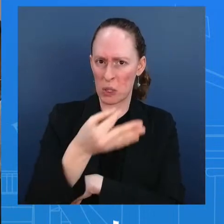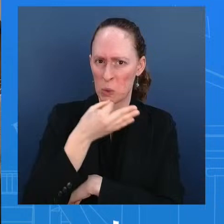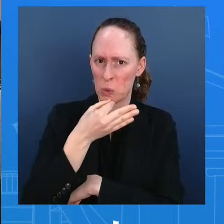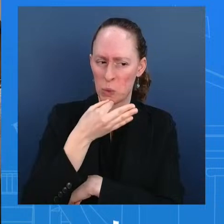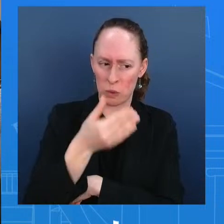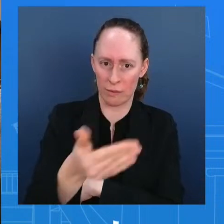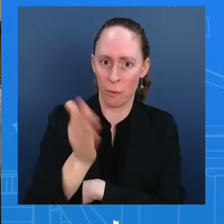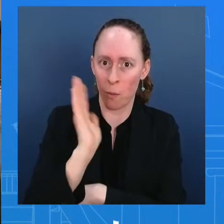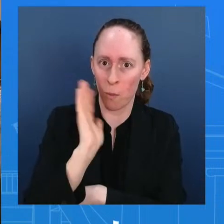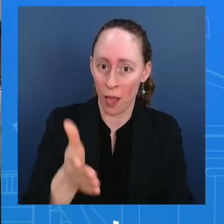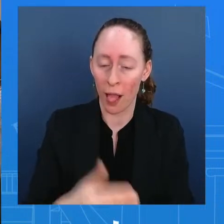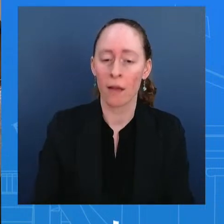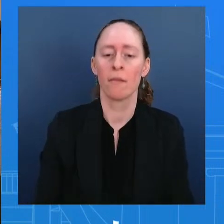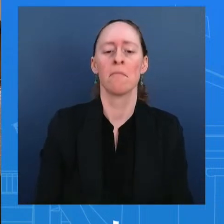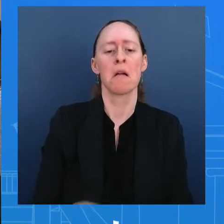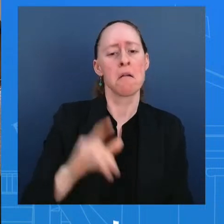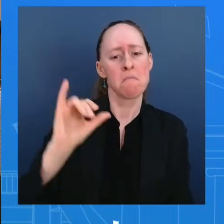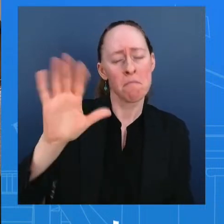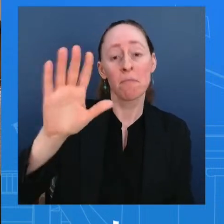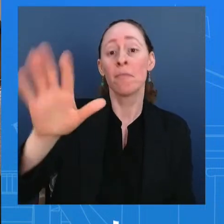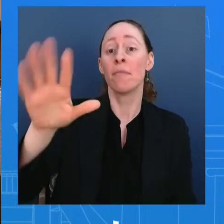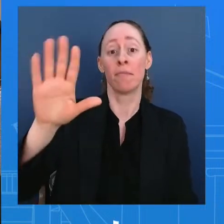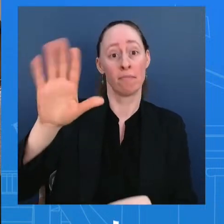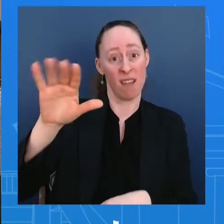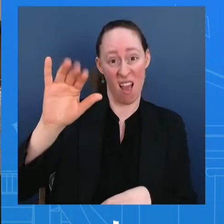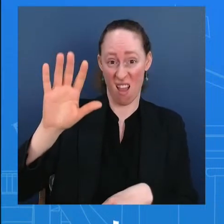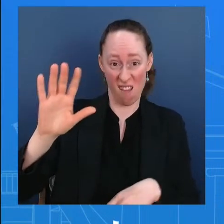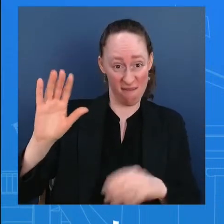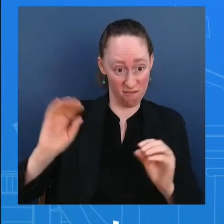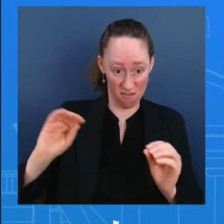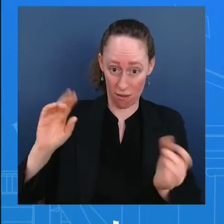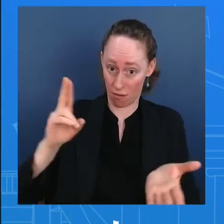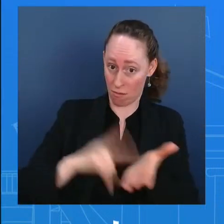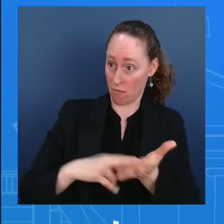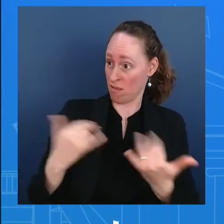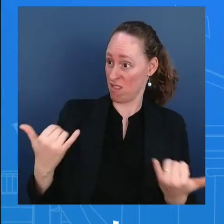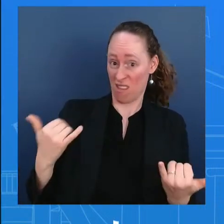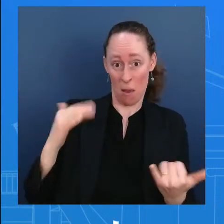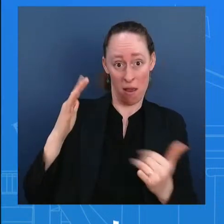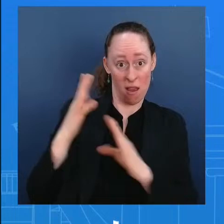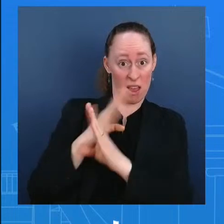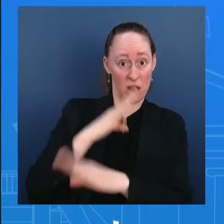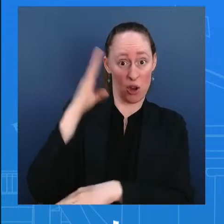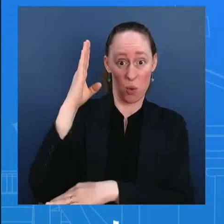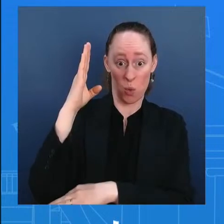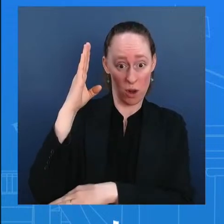if he didn’t sign it by noon today. Are you saying that’s not the case? Ms. Jean-Pierre: I -- I can say to you that the president is going to sign it.